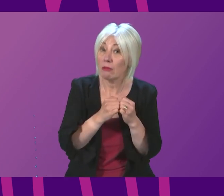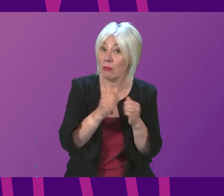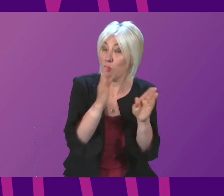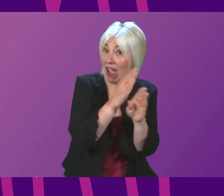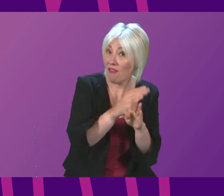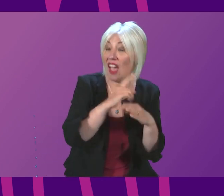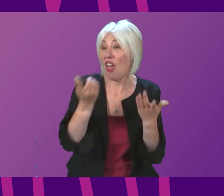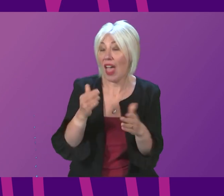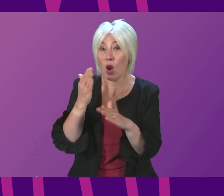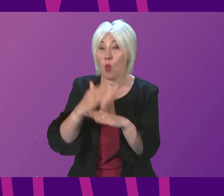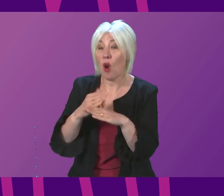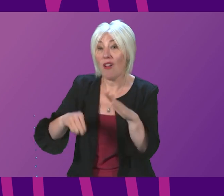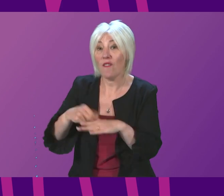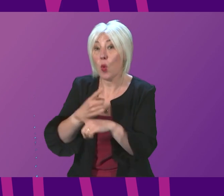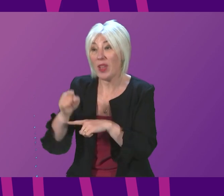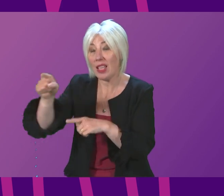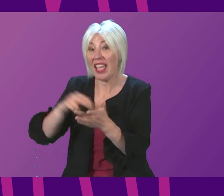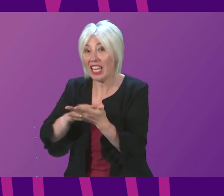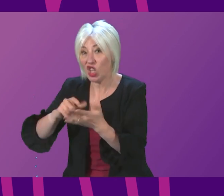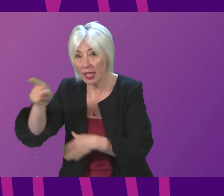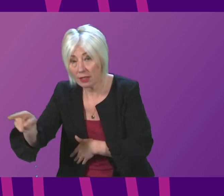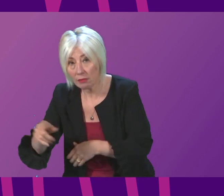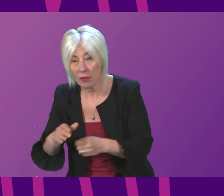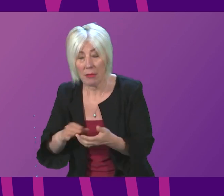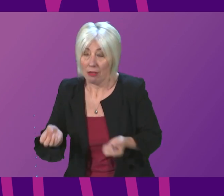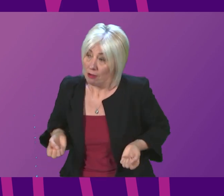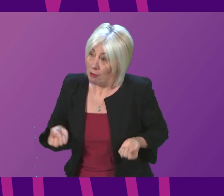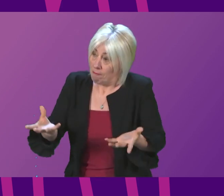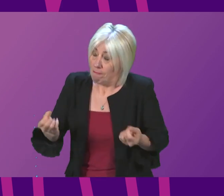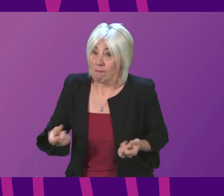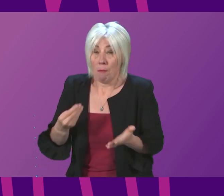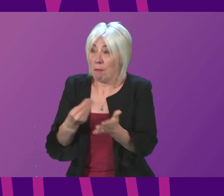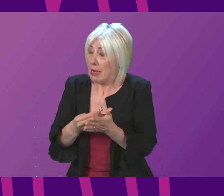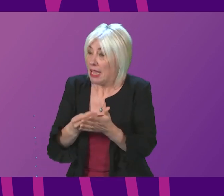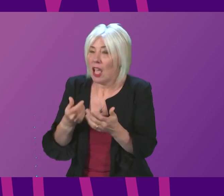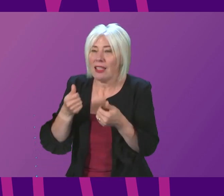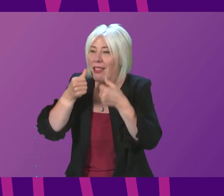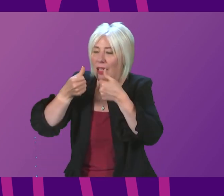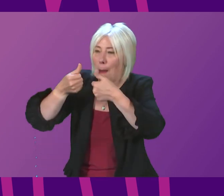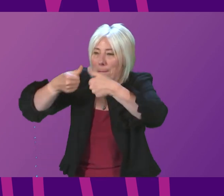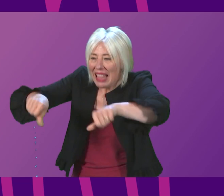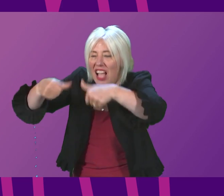The consequence is more vacancies and more money being wasted on sticking-plaster solutions.